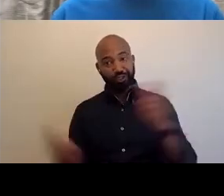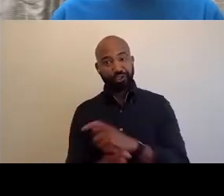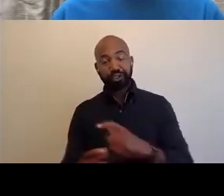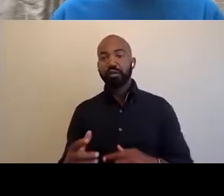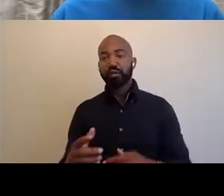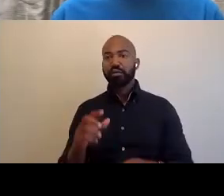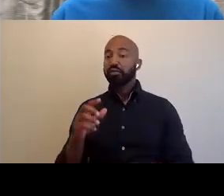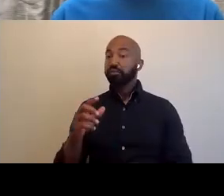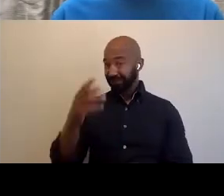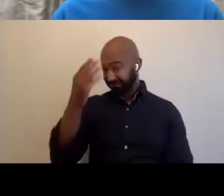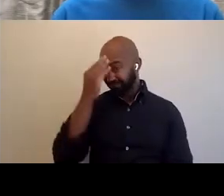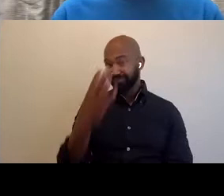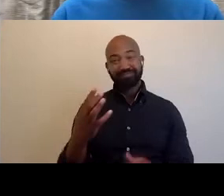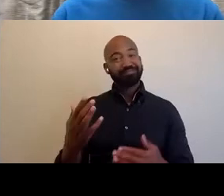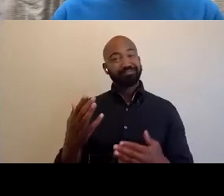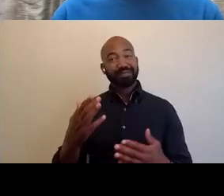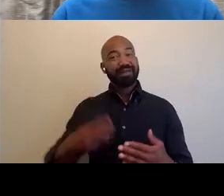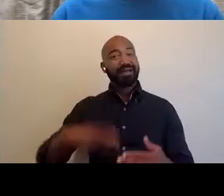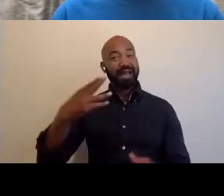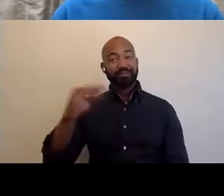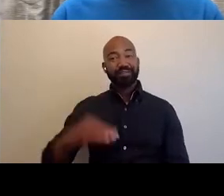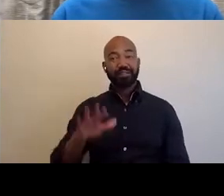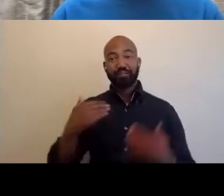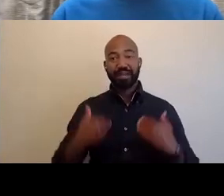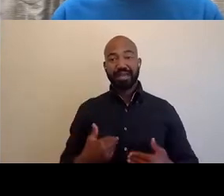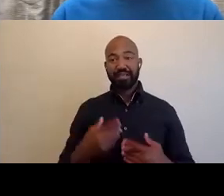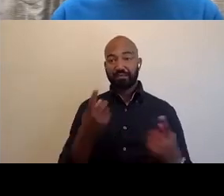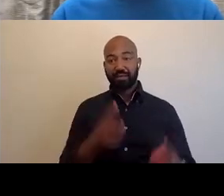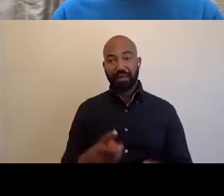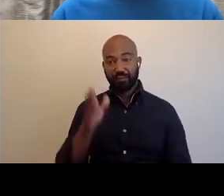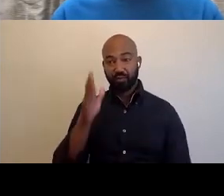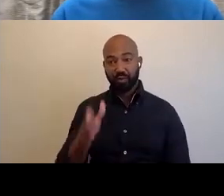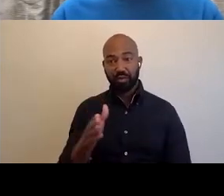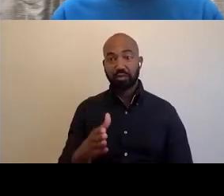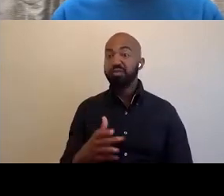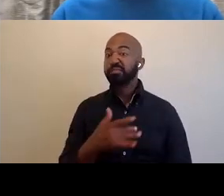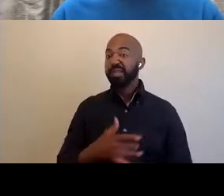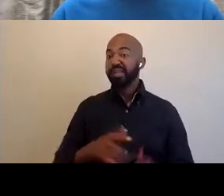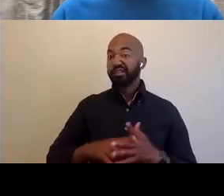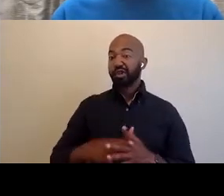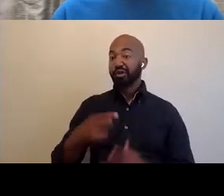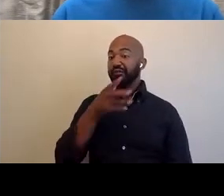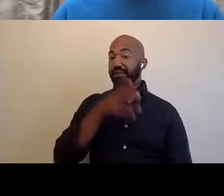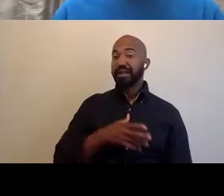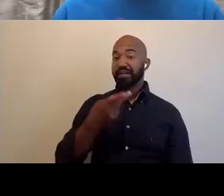what they're going to see from their body. And that can be as soon as one month after starting feminizing therapy.